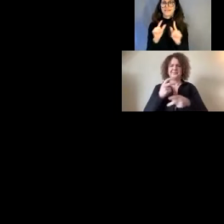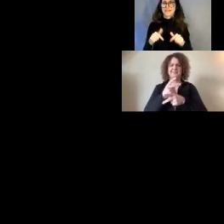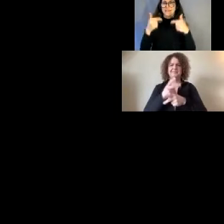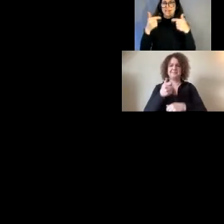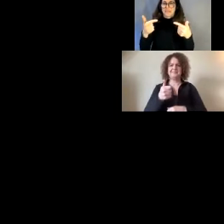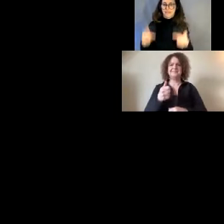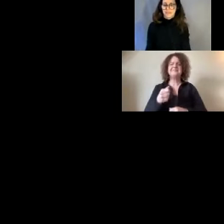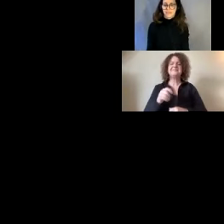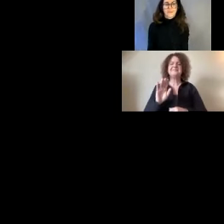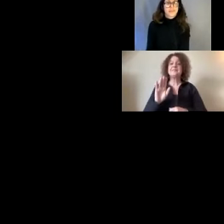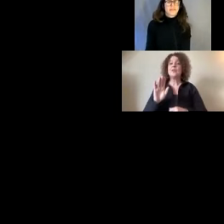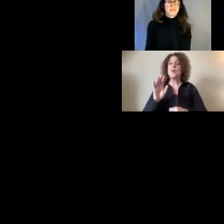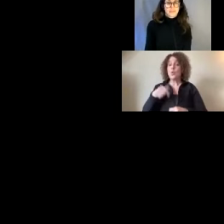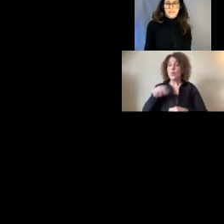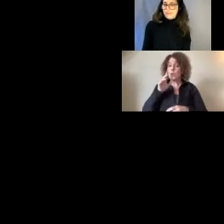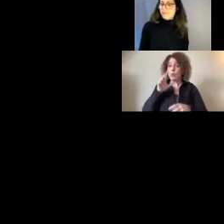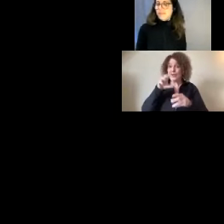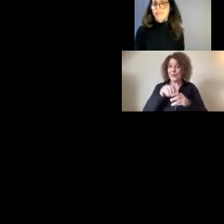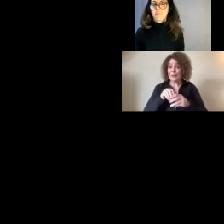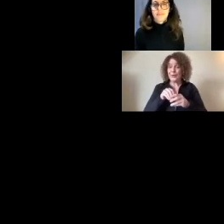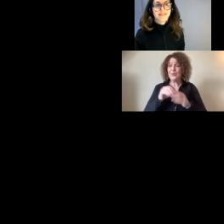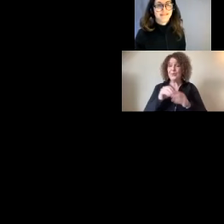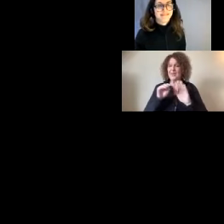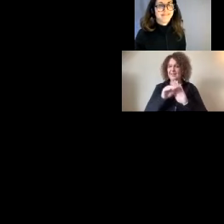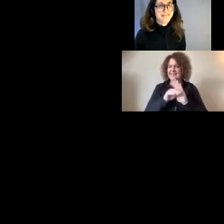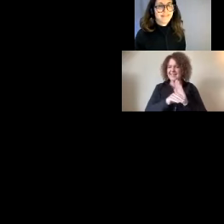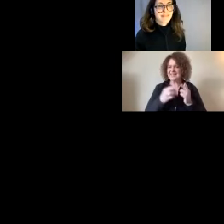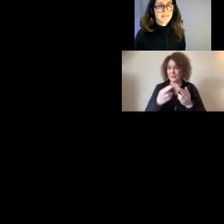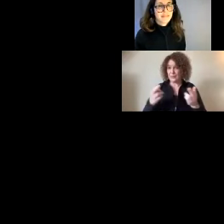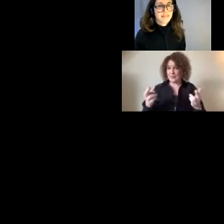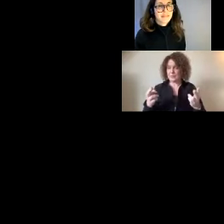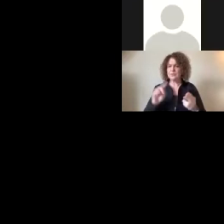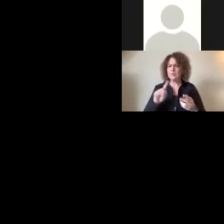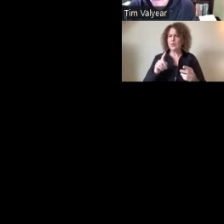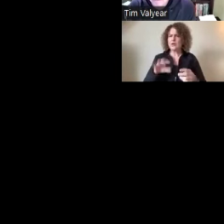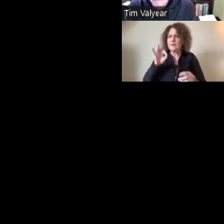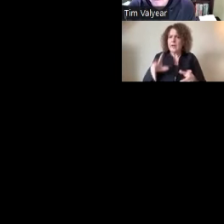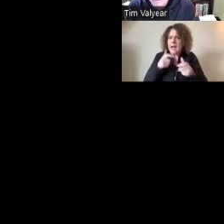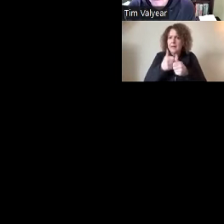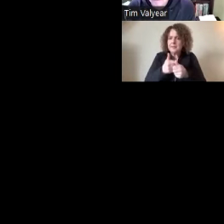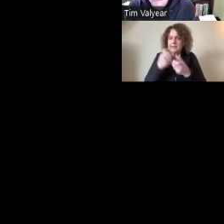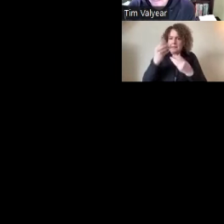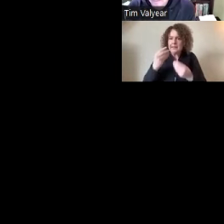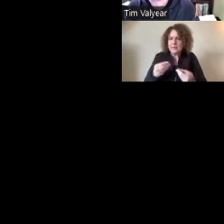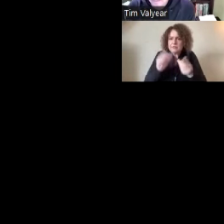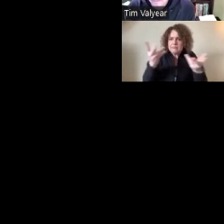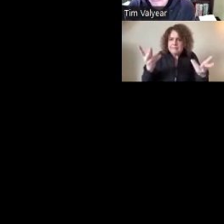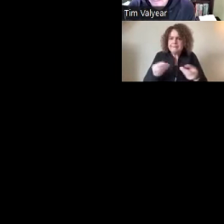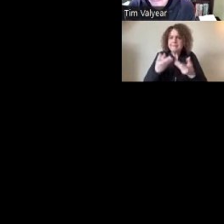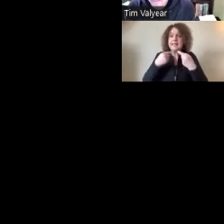question » SPEAKER: Yeah. And we'll be including the link in the resource handout of where to